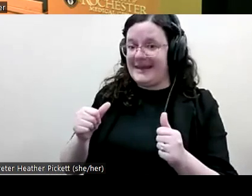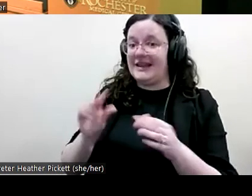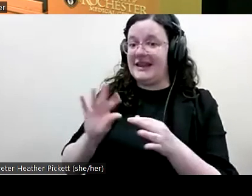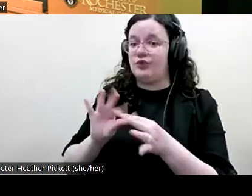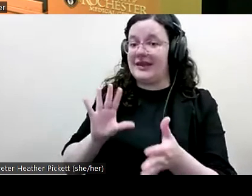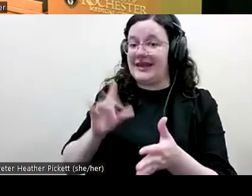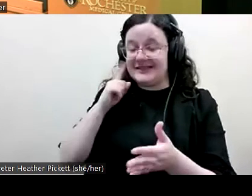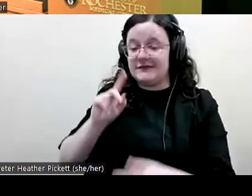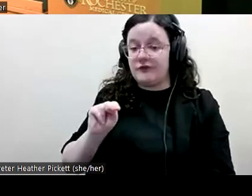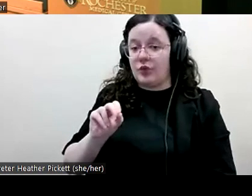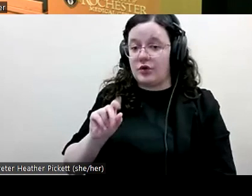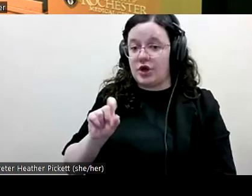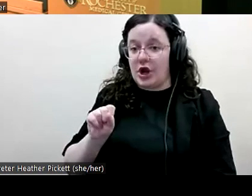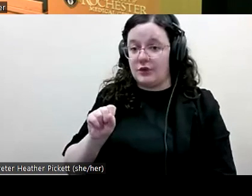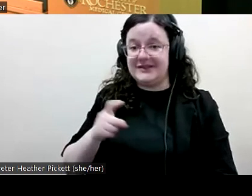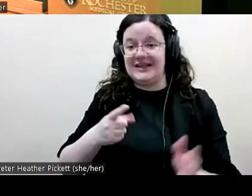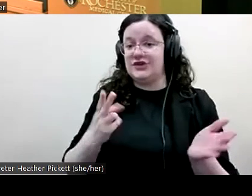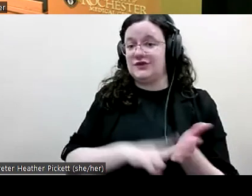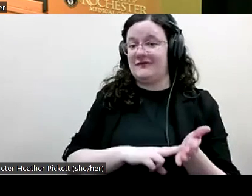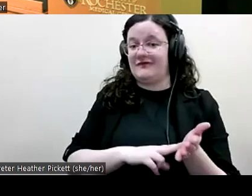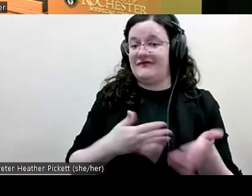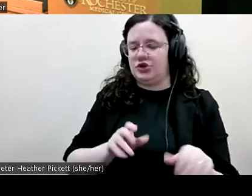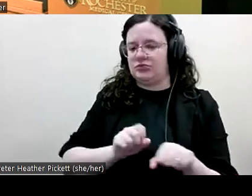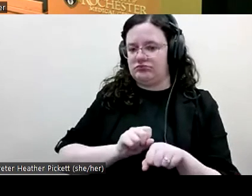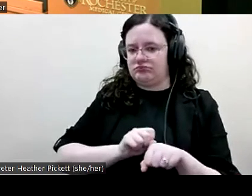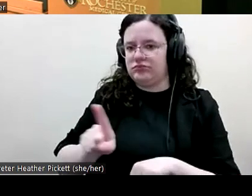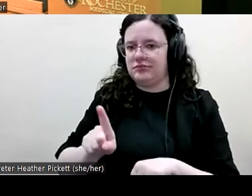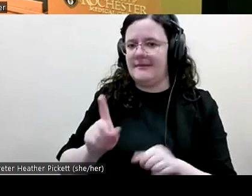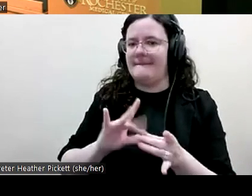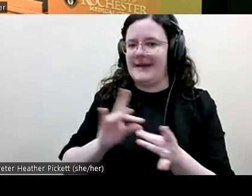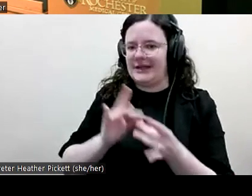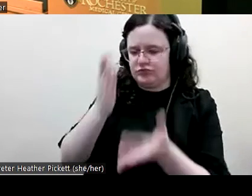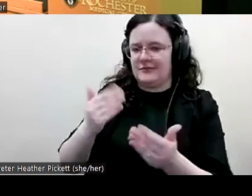they're sent out by portal there's a message saying there's a note and we're she's also